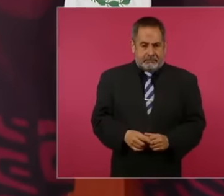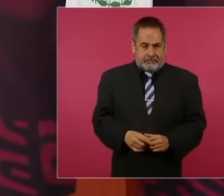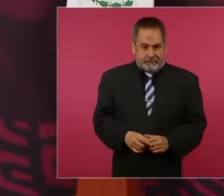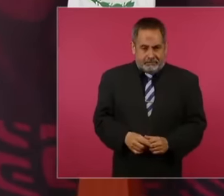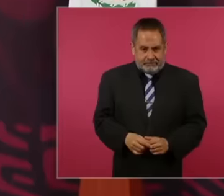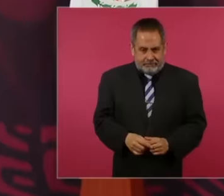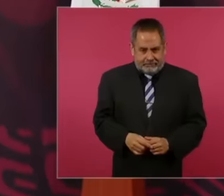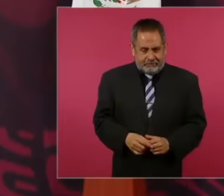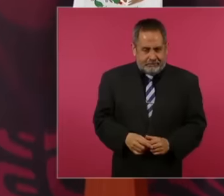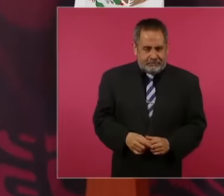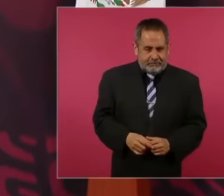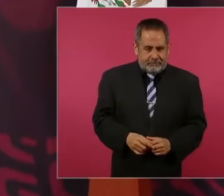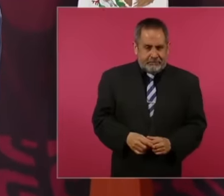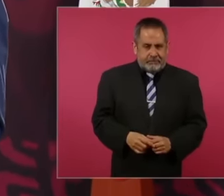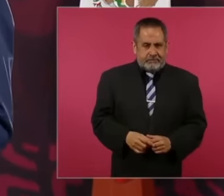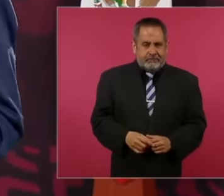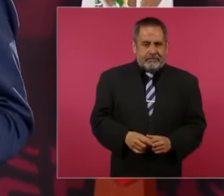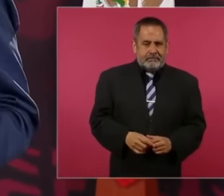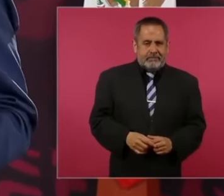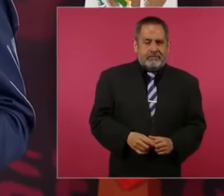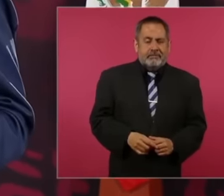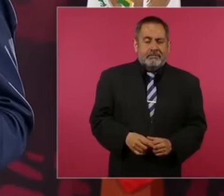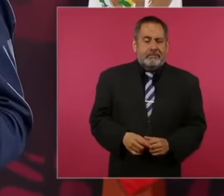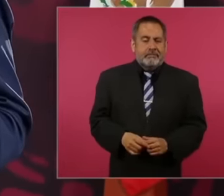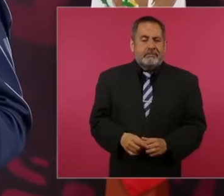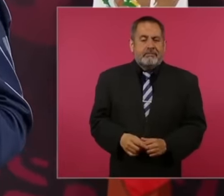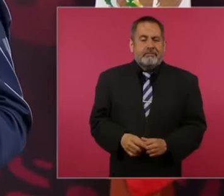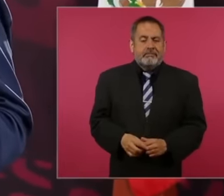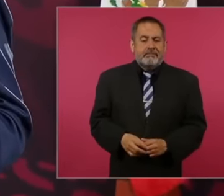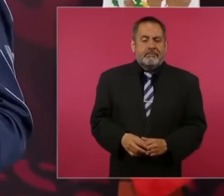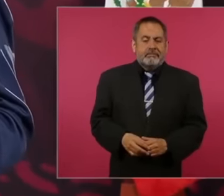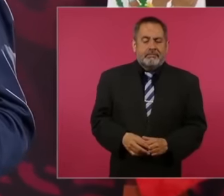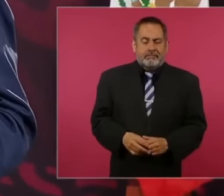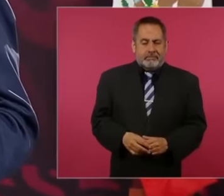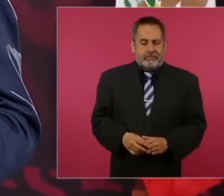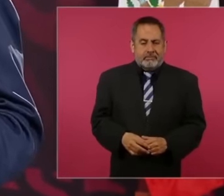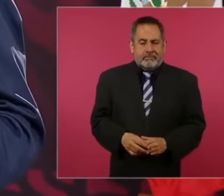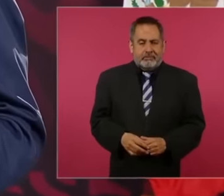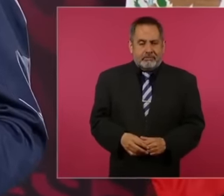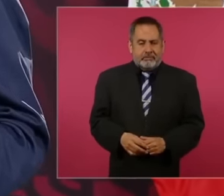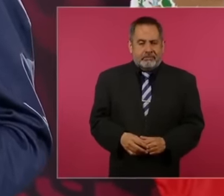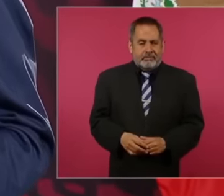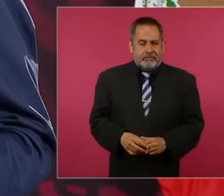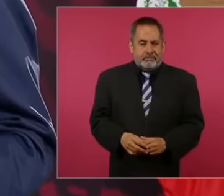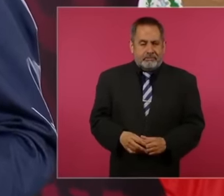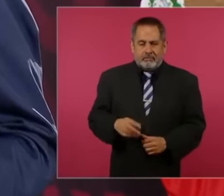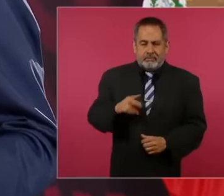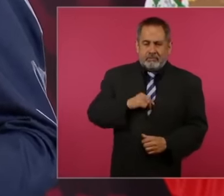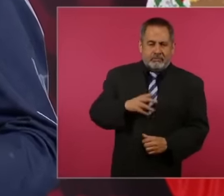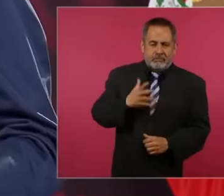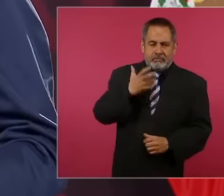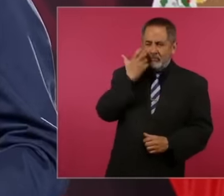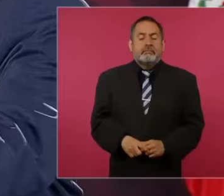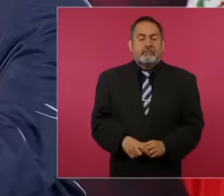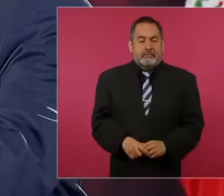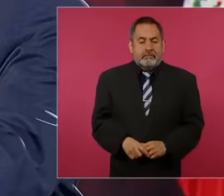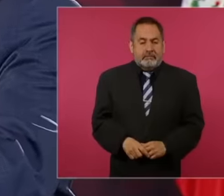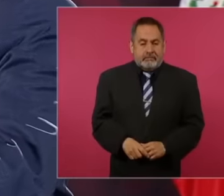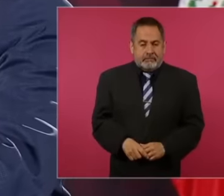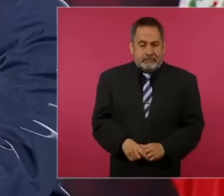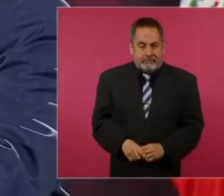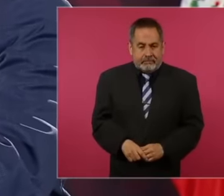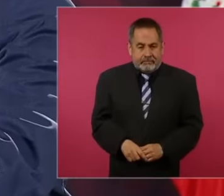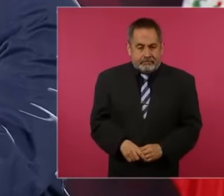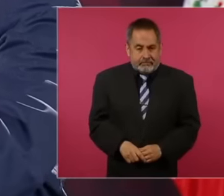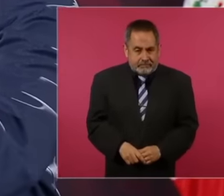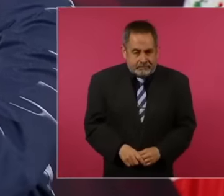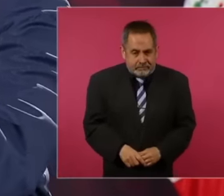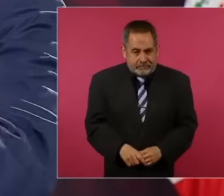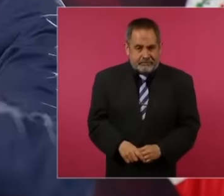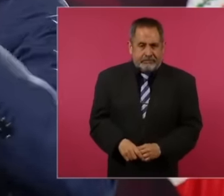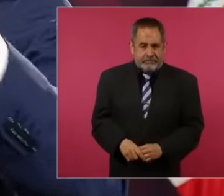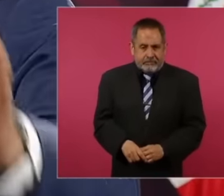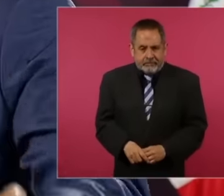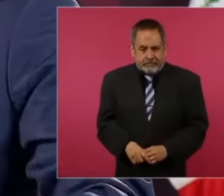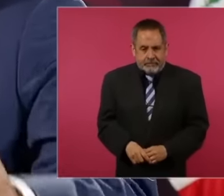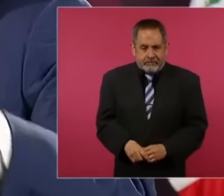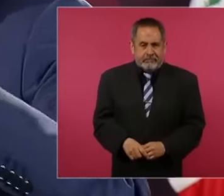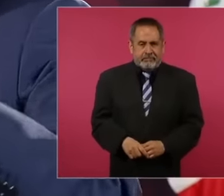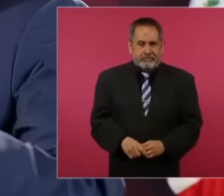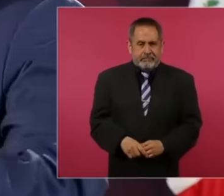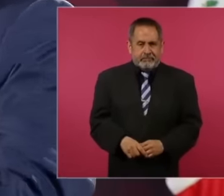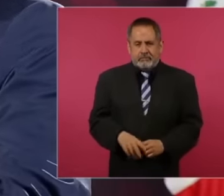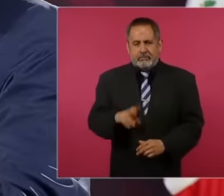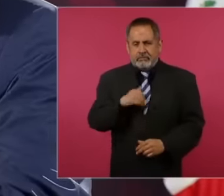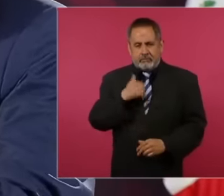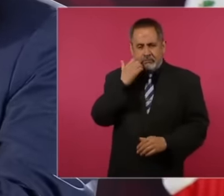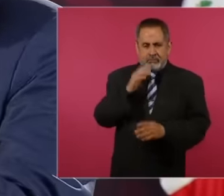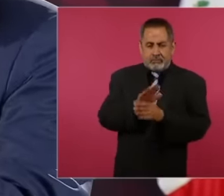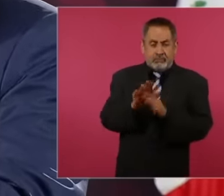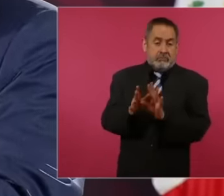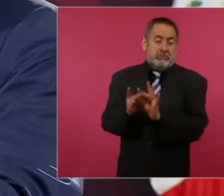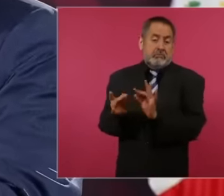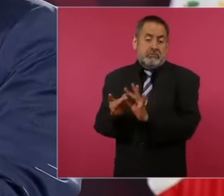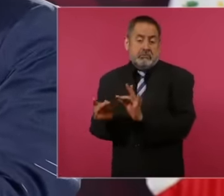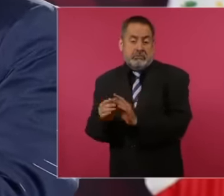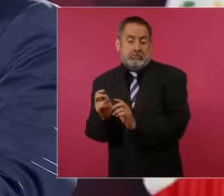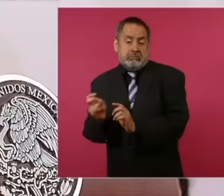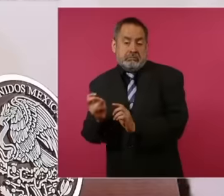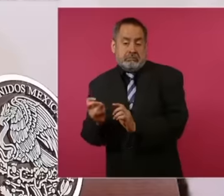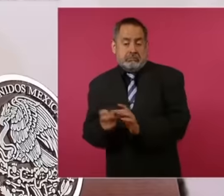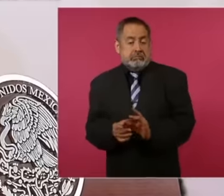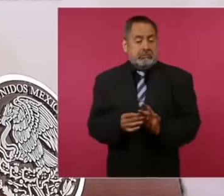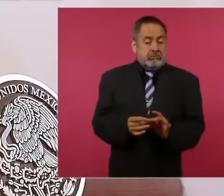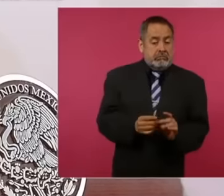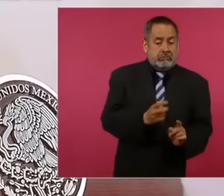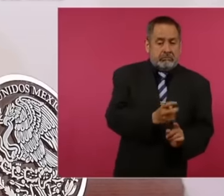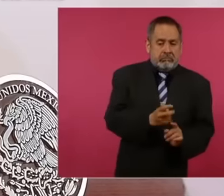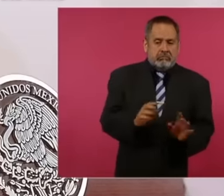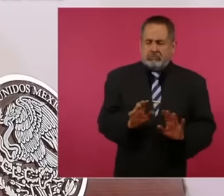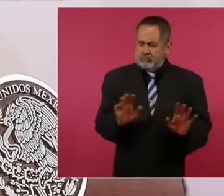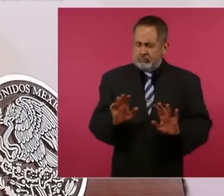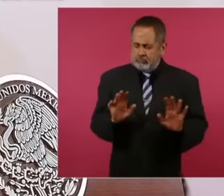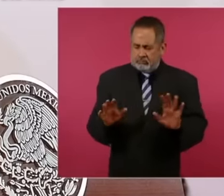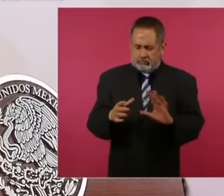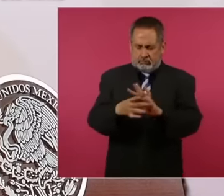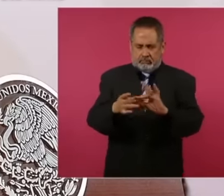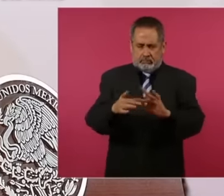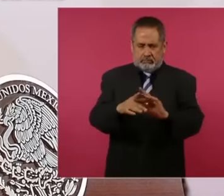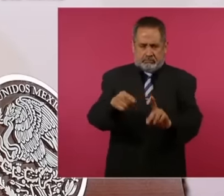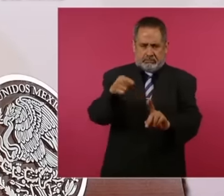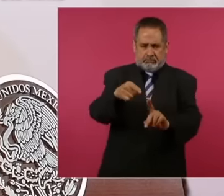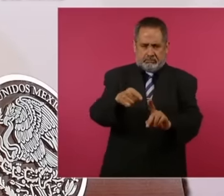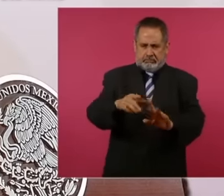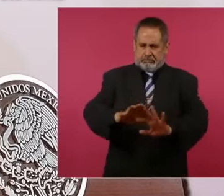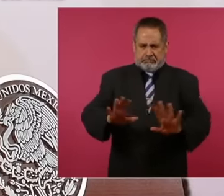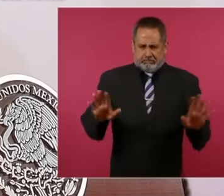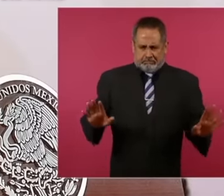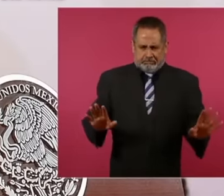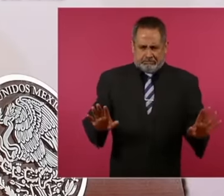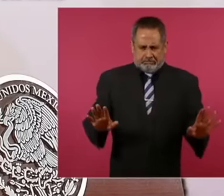intending To be a Manichaean, which means not to qualify but to see black or white,